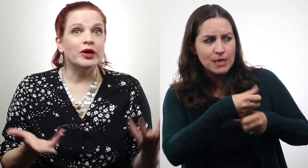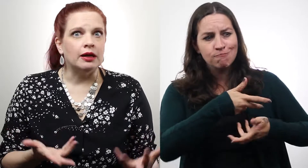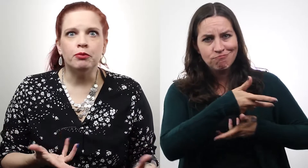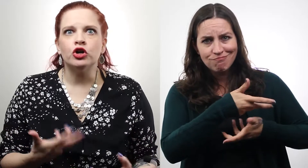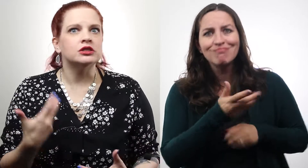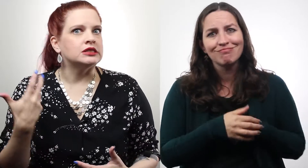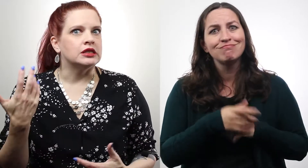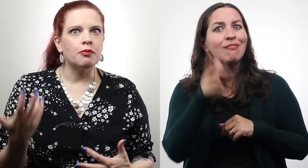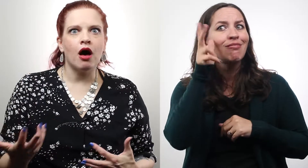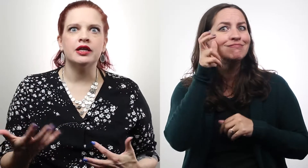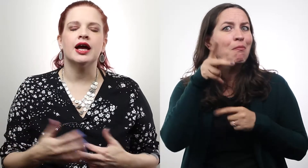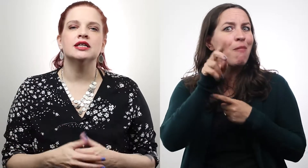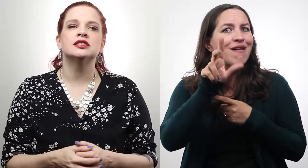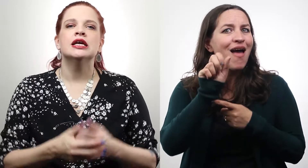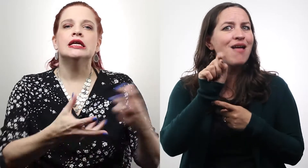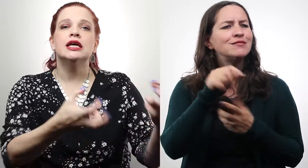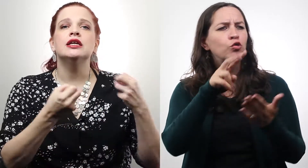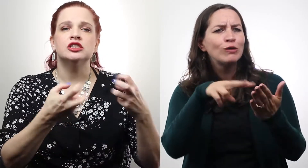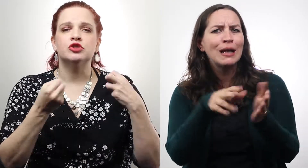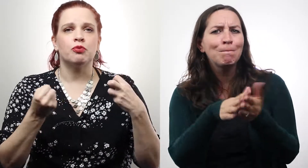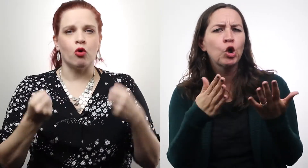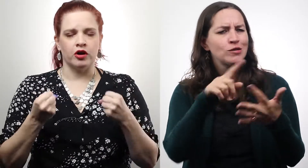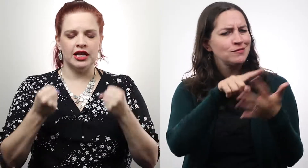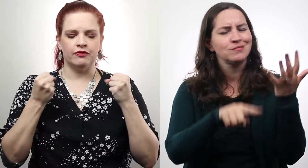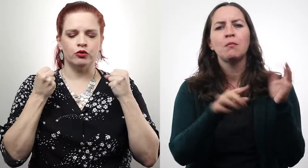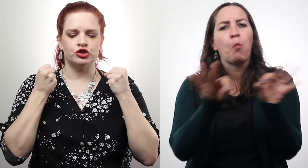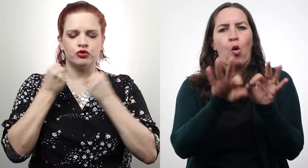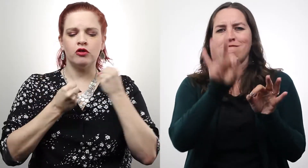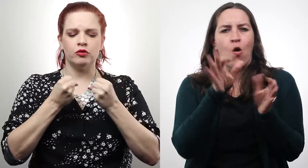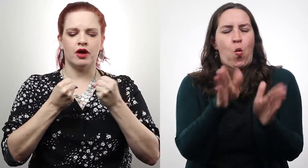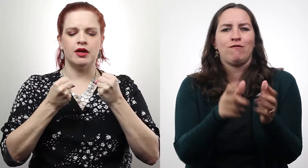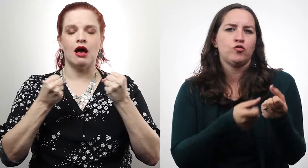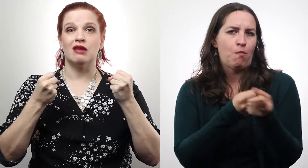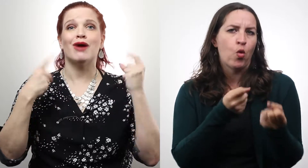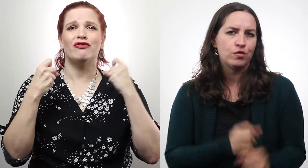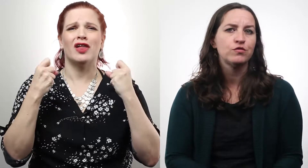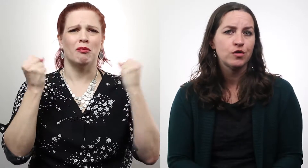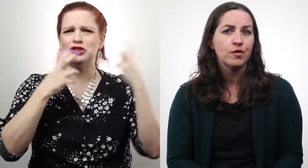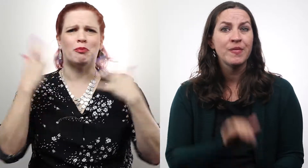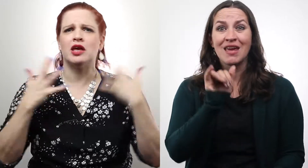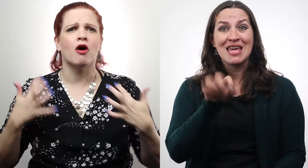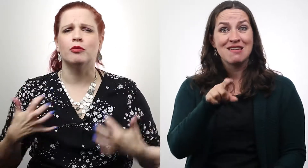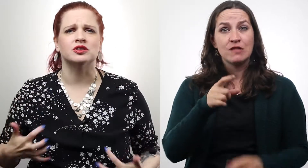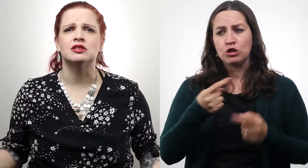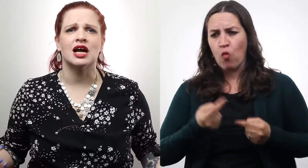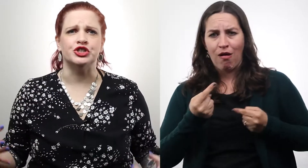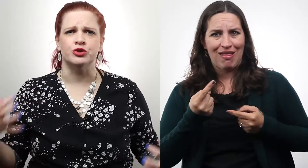reading books, listening to podcasts, getting some support. If you're struggling with coming out, it might feel like a bunch of ping pong balls inside you.